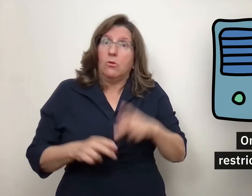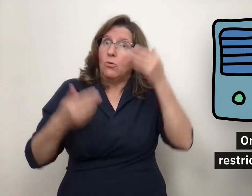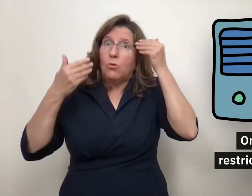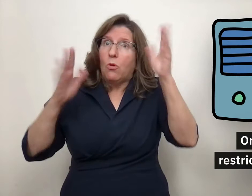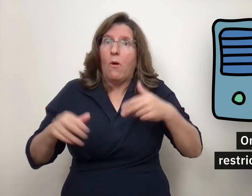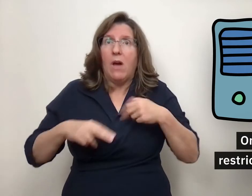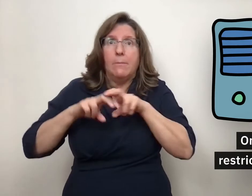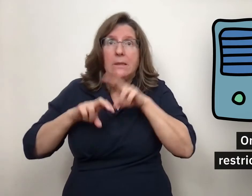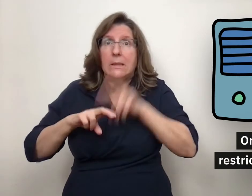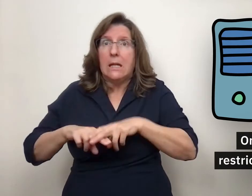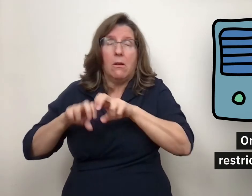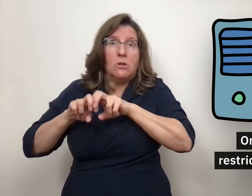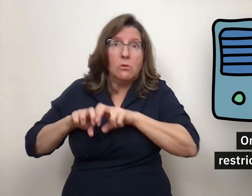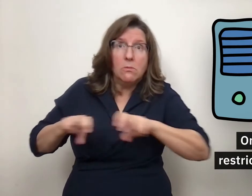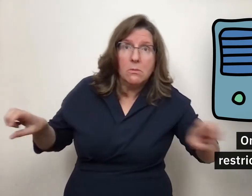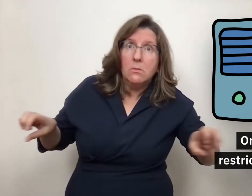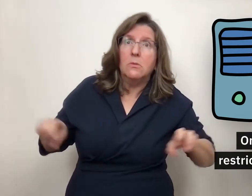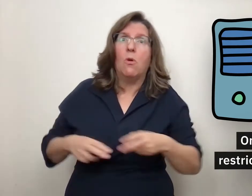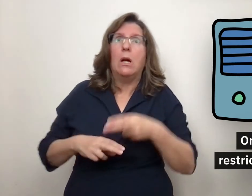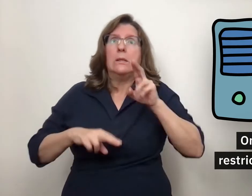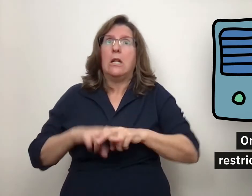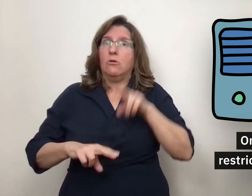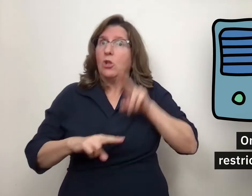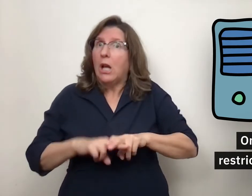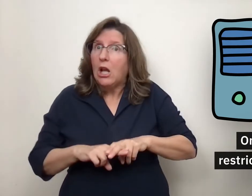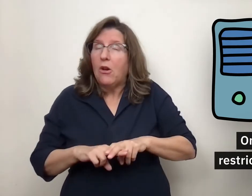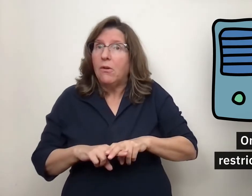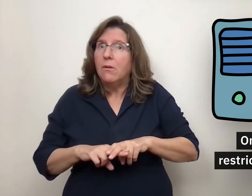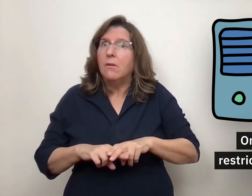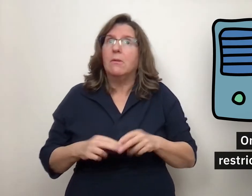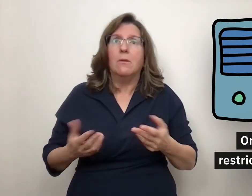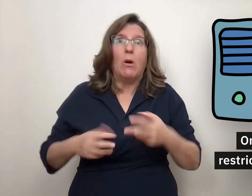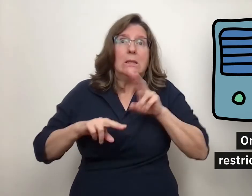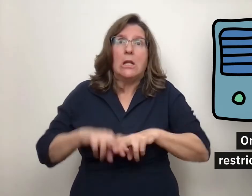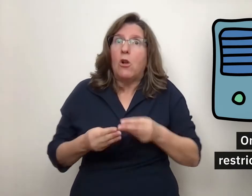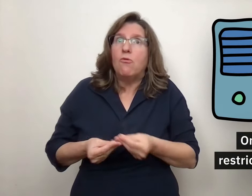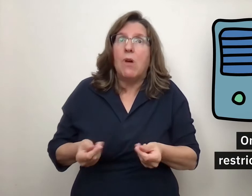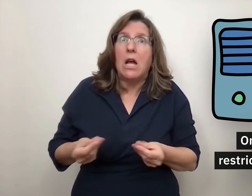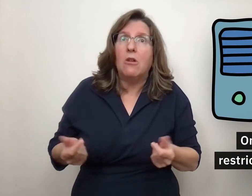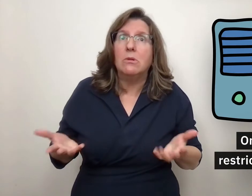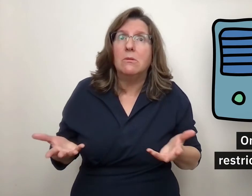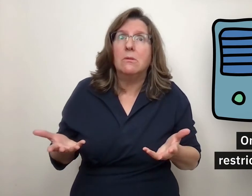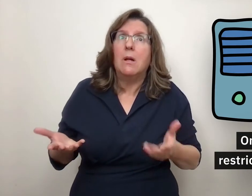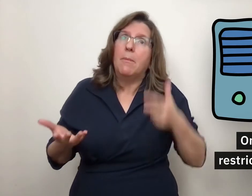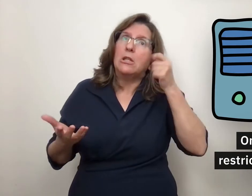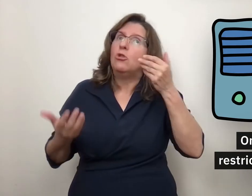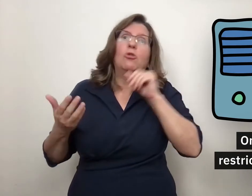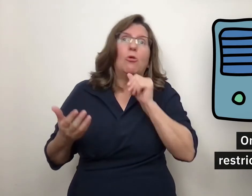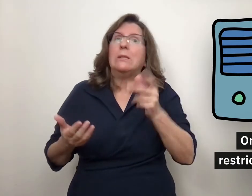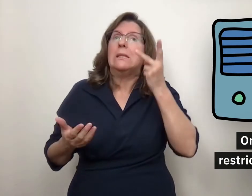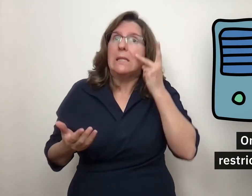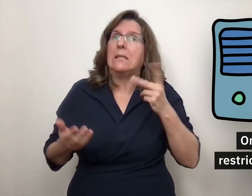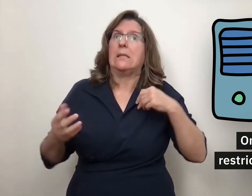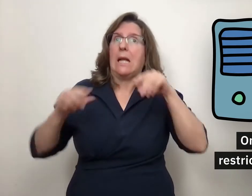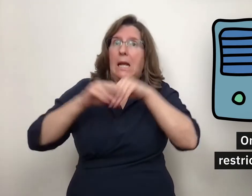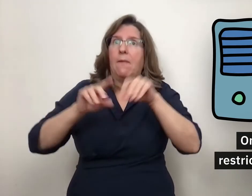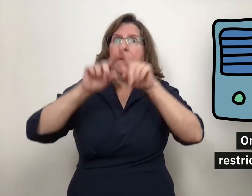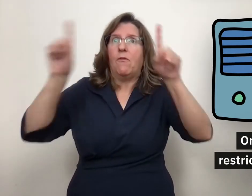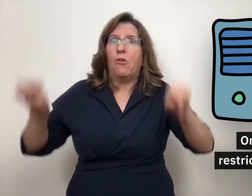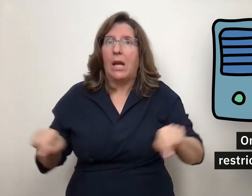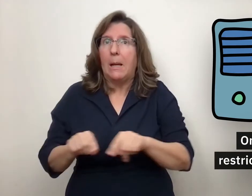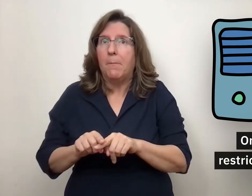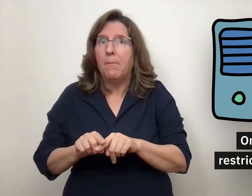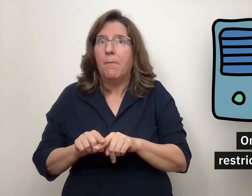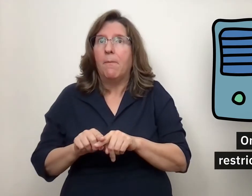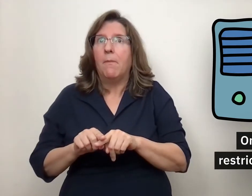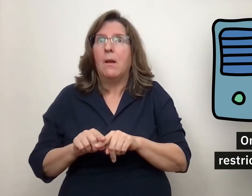If I am sitting down, you don't know if I'm sitting on a couch, a chair, or even on the ground, because it's below the frame.